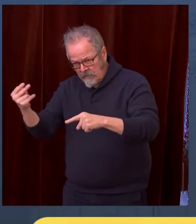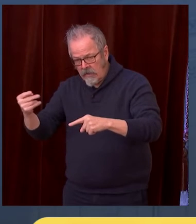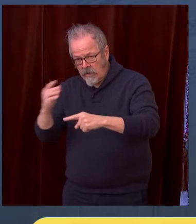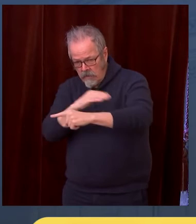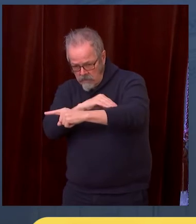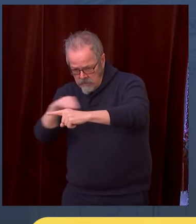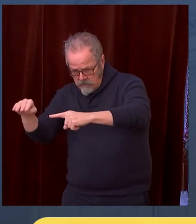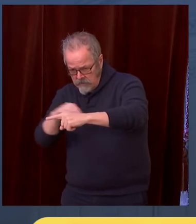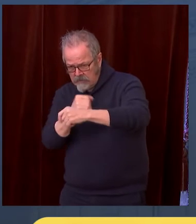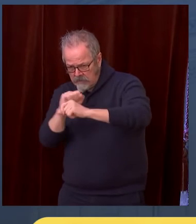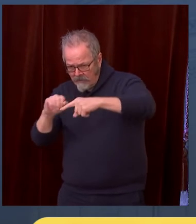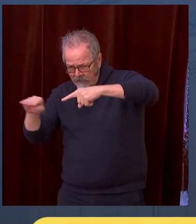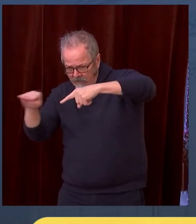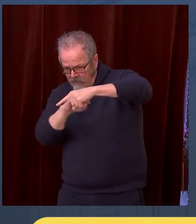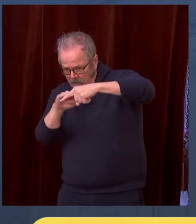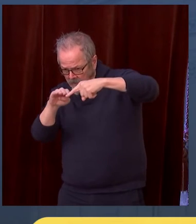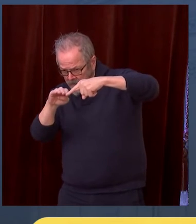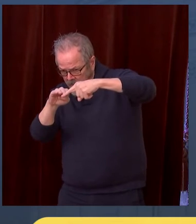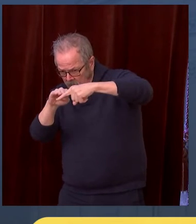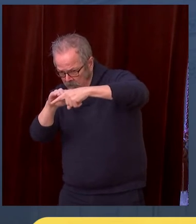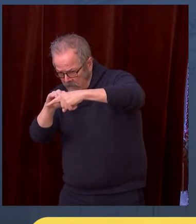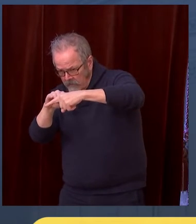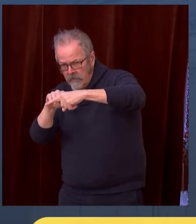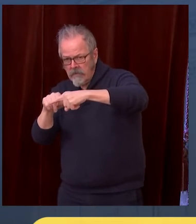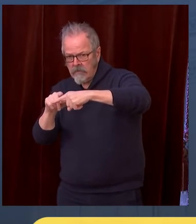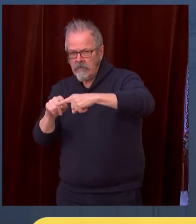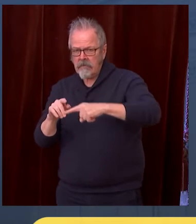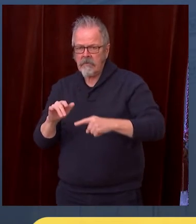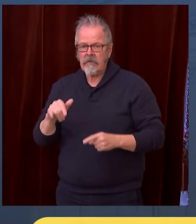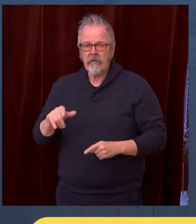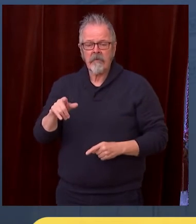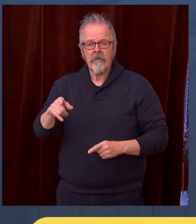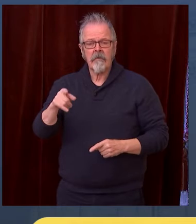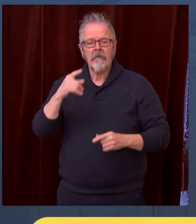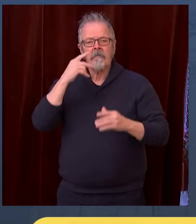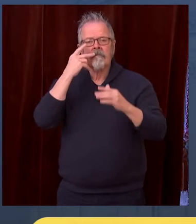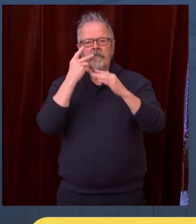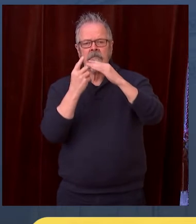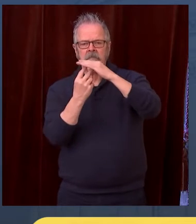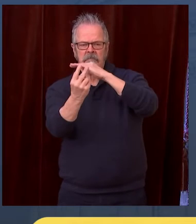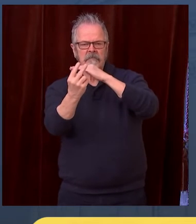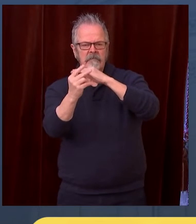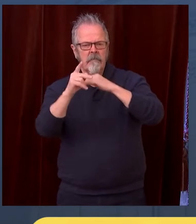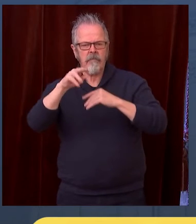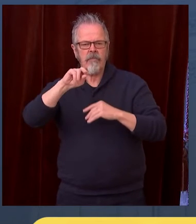This slide shows the predictions the projections of the hospitalization